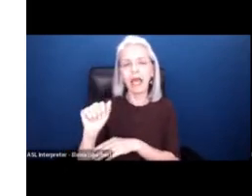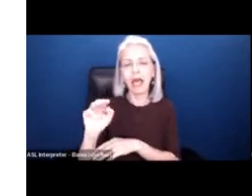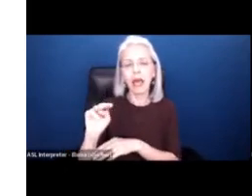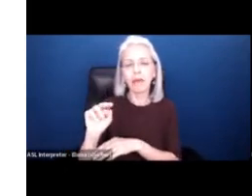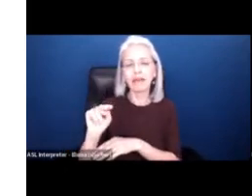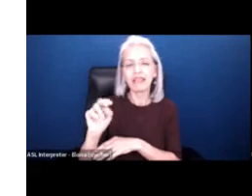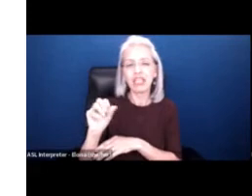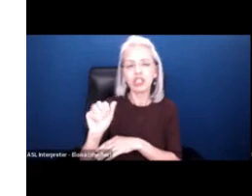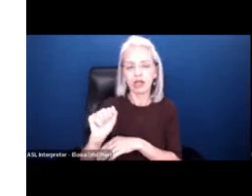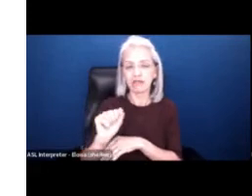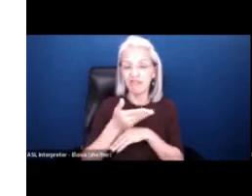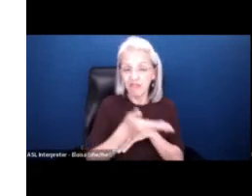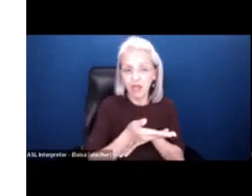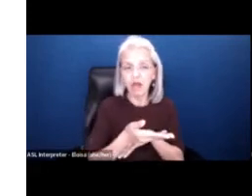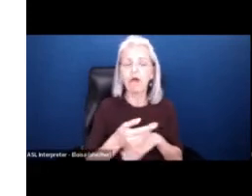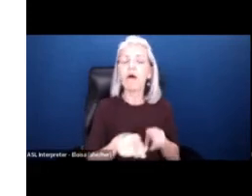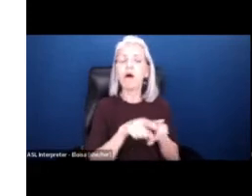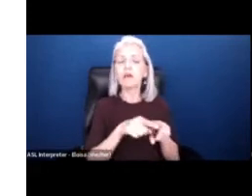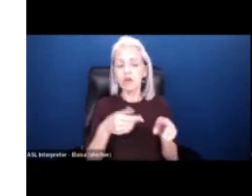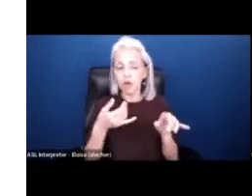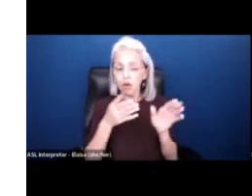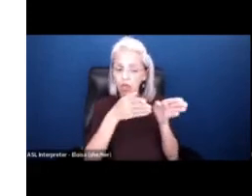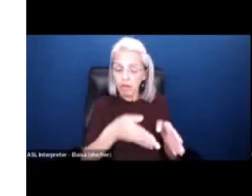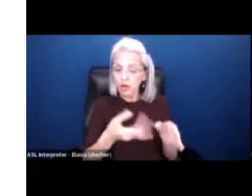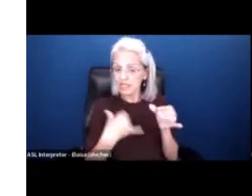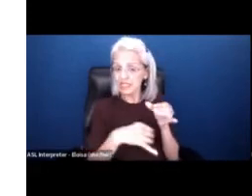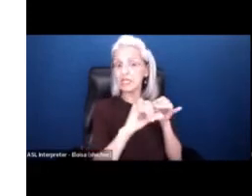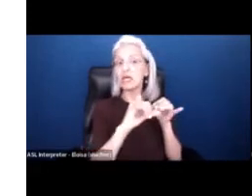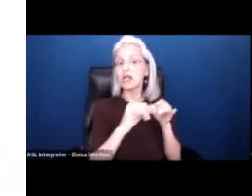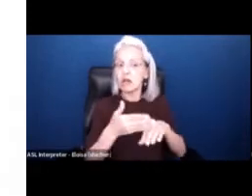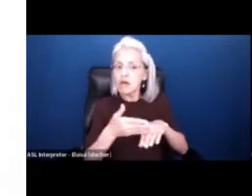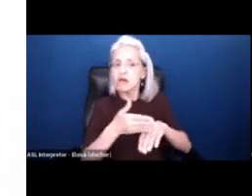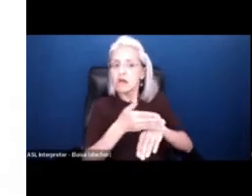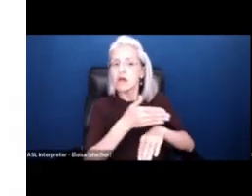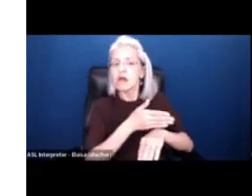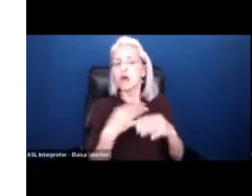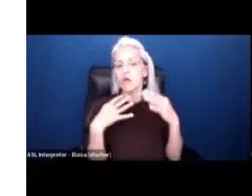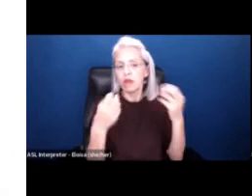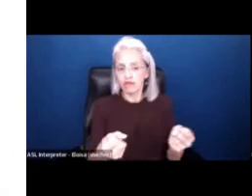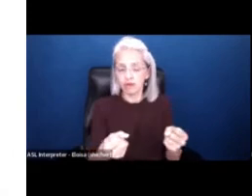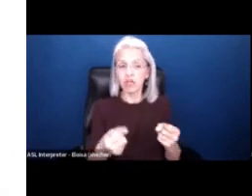still sort of actively recovering and so after a TBI, especially in the early phase, we do expect a lot of natural